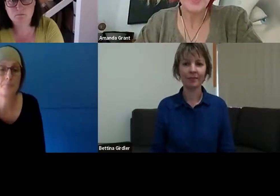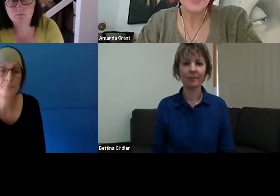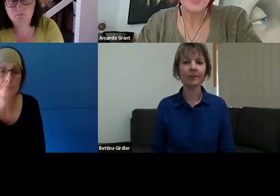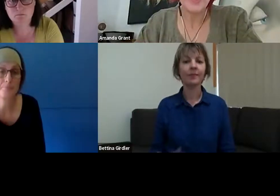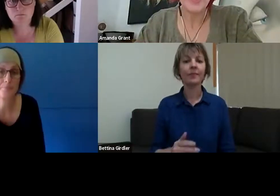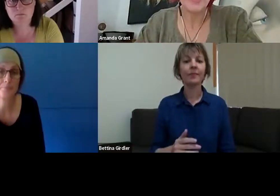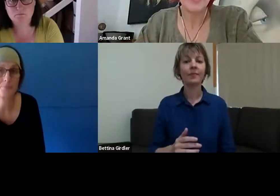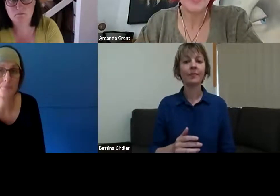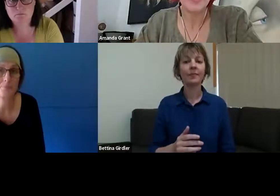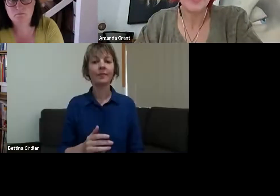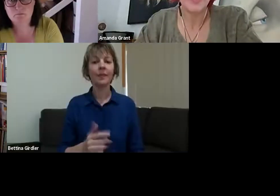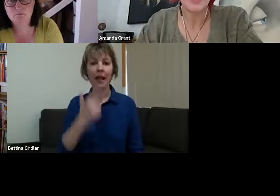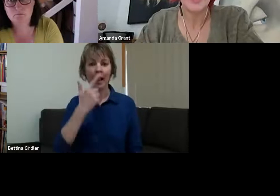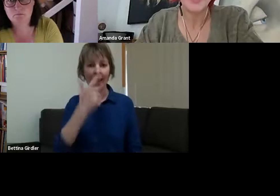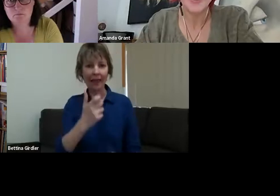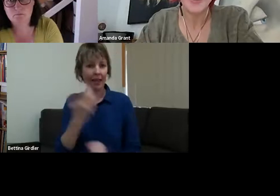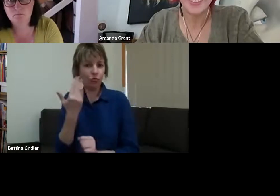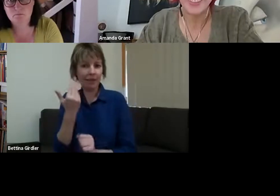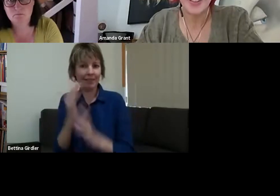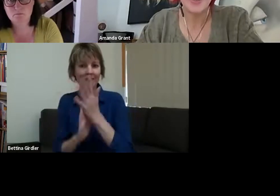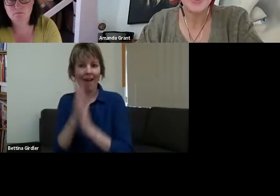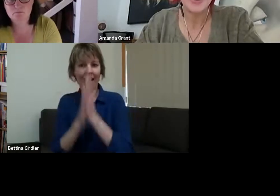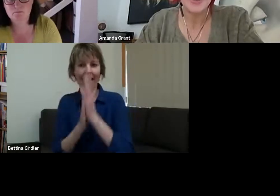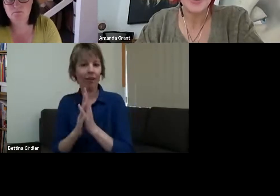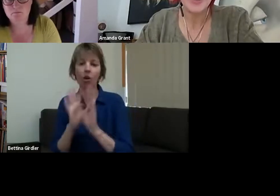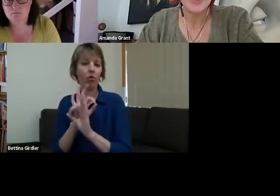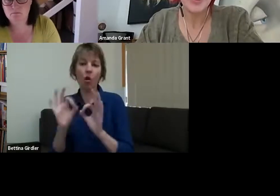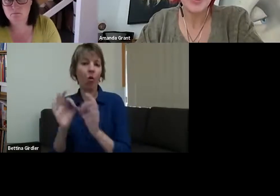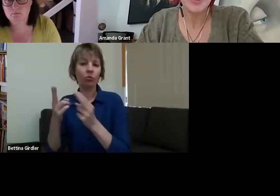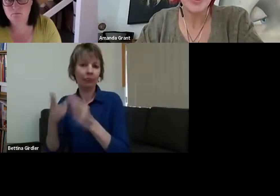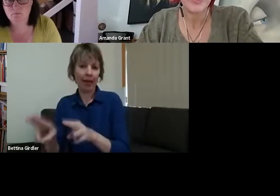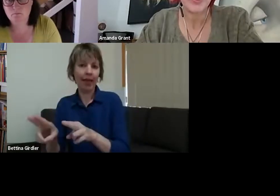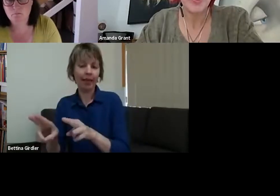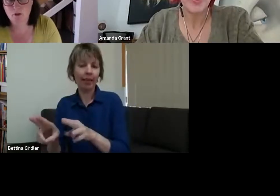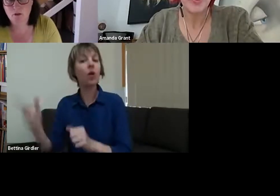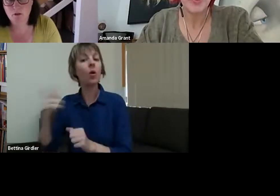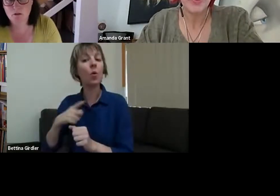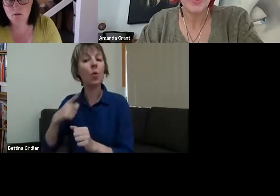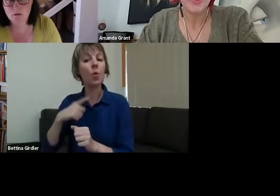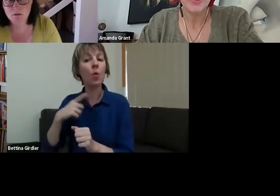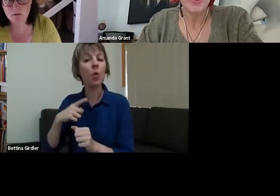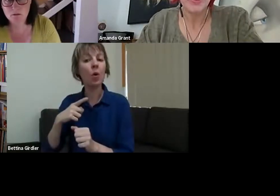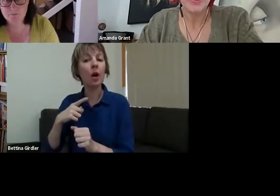the Dunalley fire. But that was because most people living - anyone